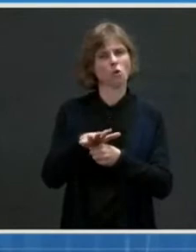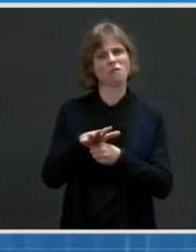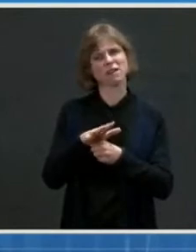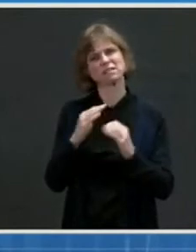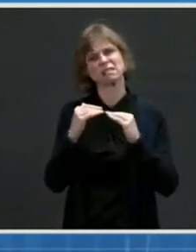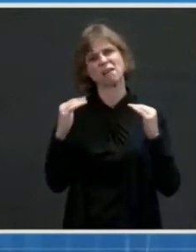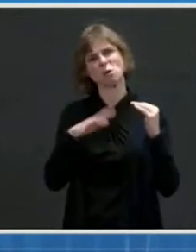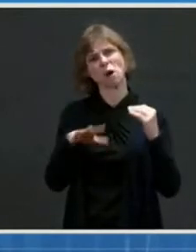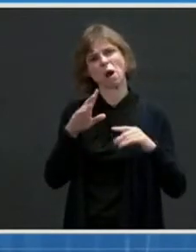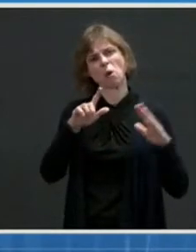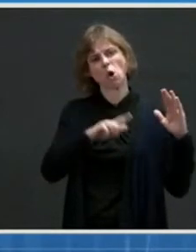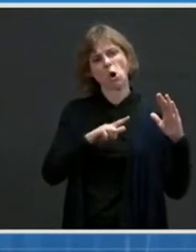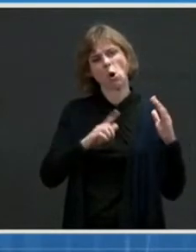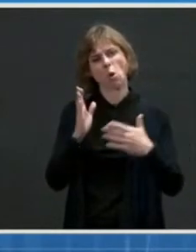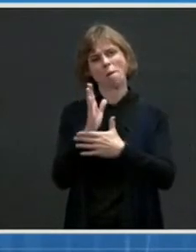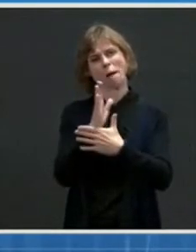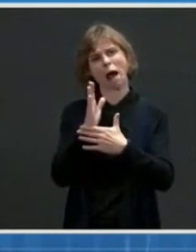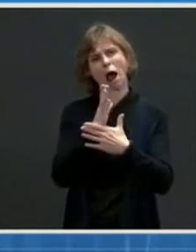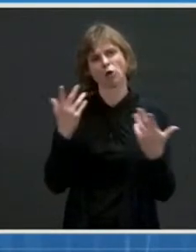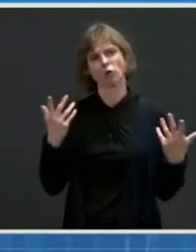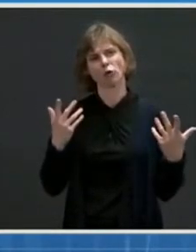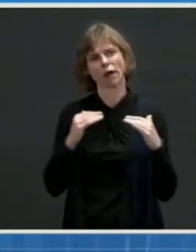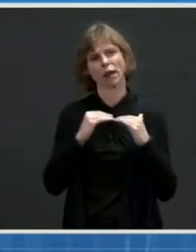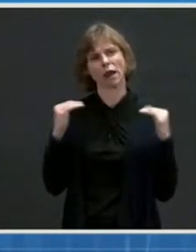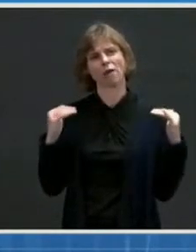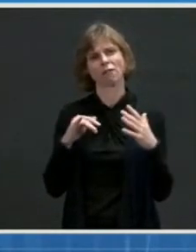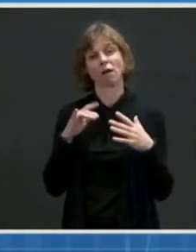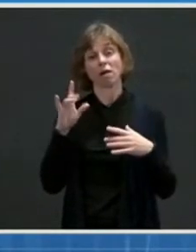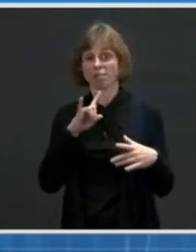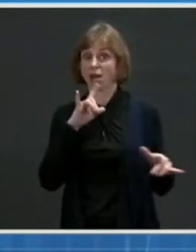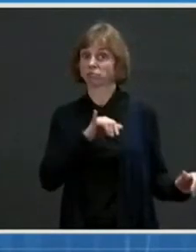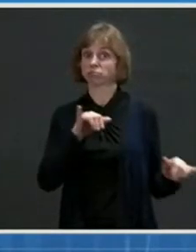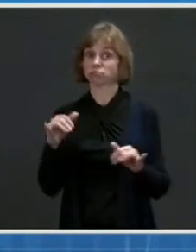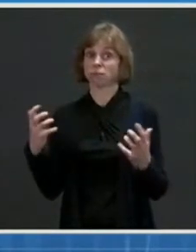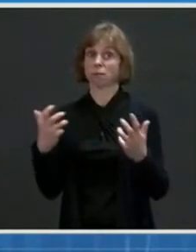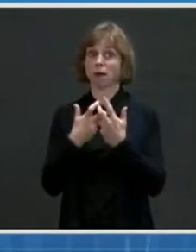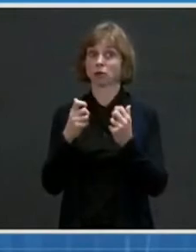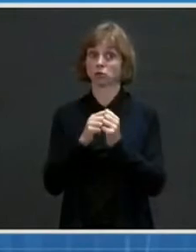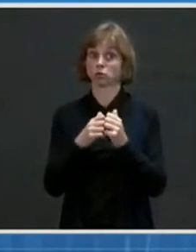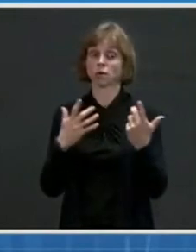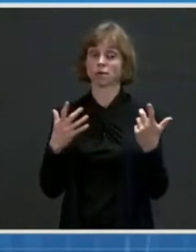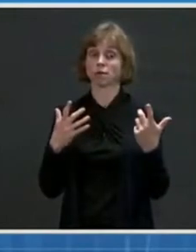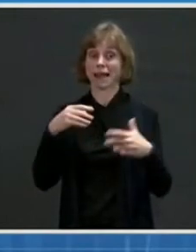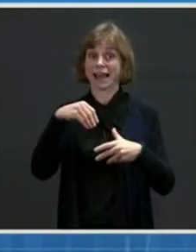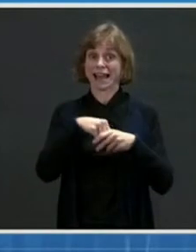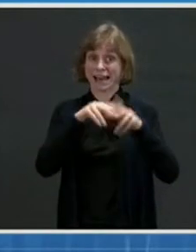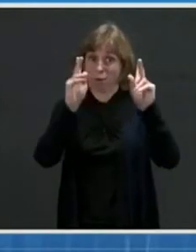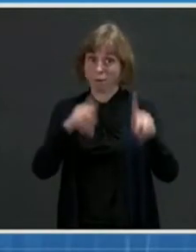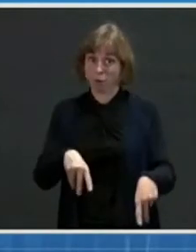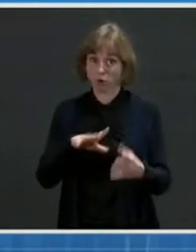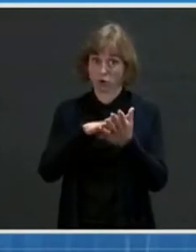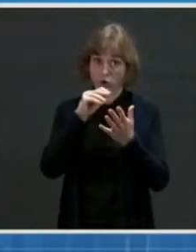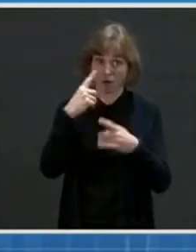COUNTIES HAVE COVID-19 LEVELS AT THE LOW OR MODERATE LEVELS, THAT IS CONSISTENT WITH FULL IN-